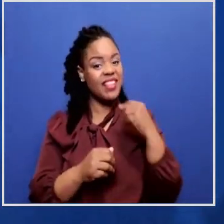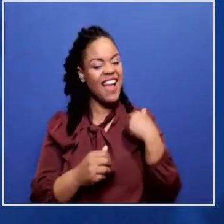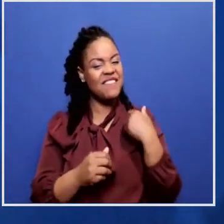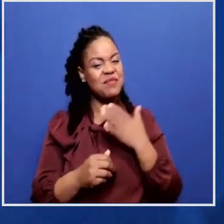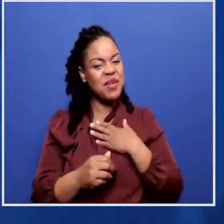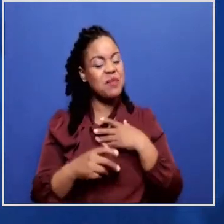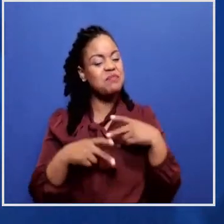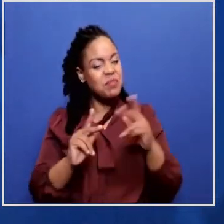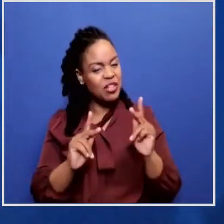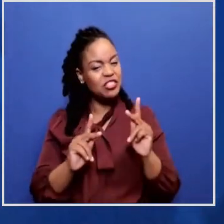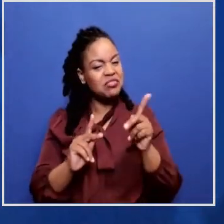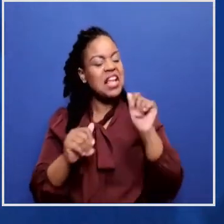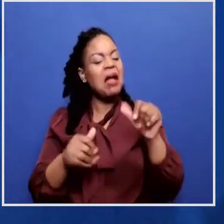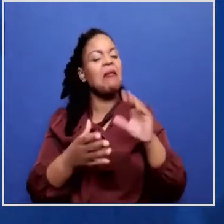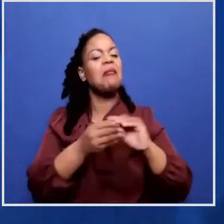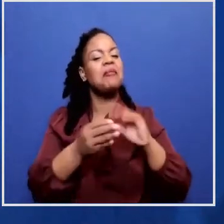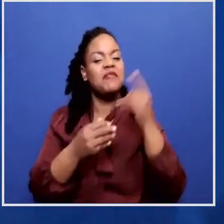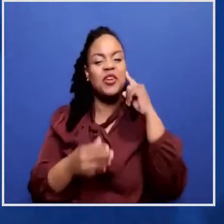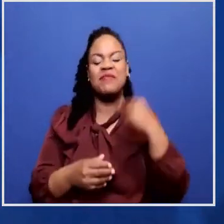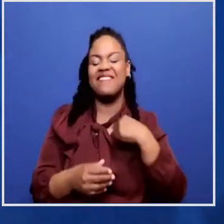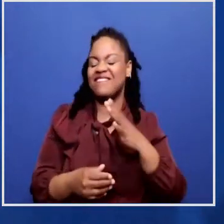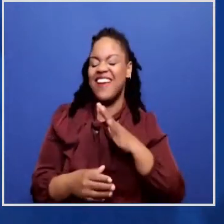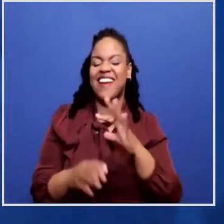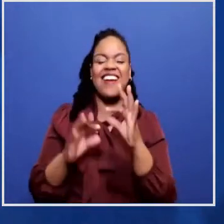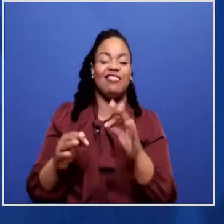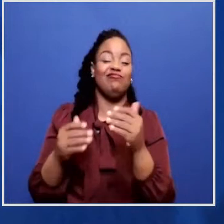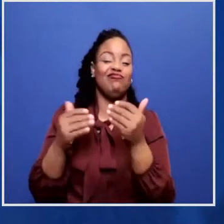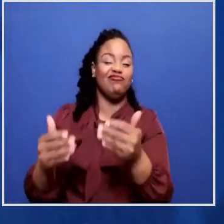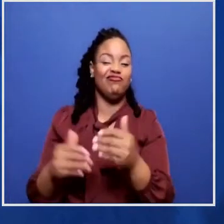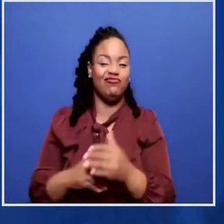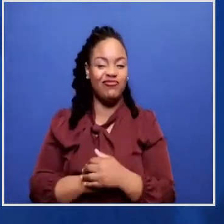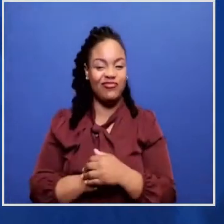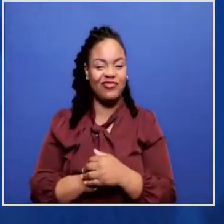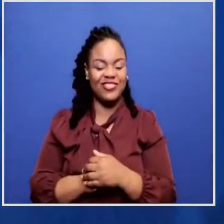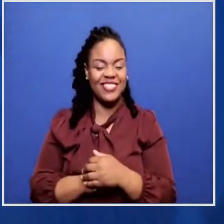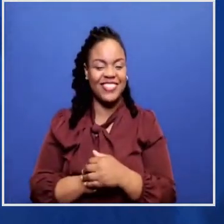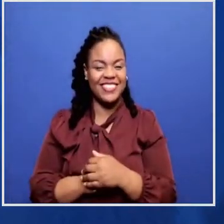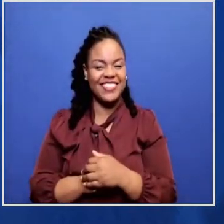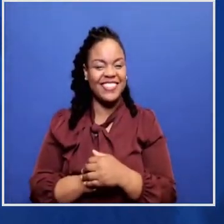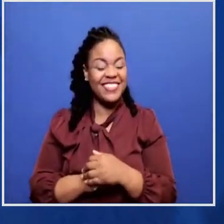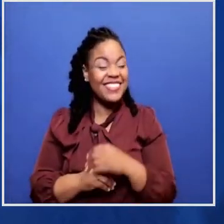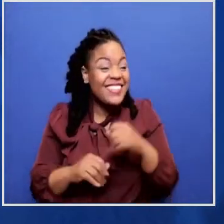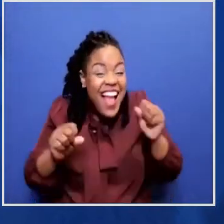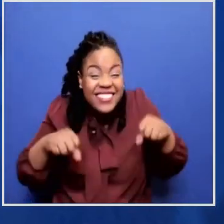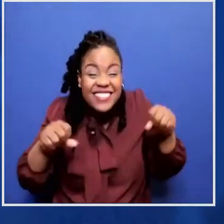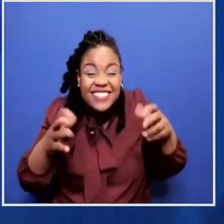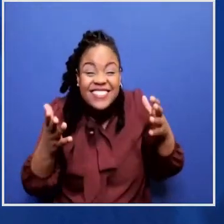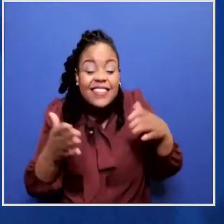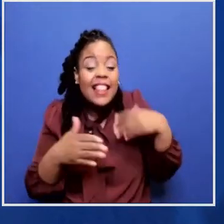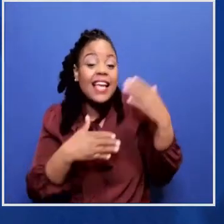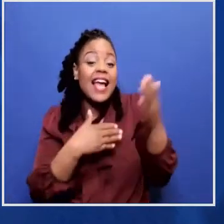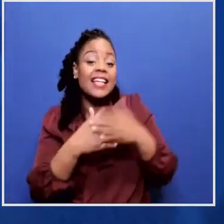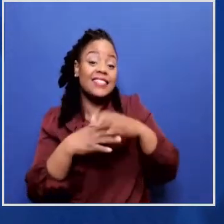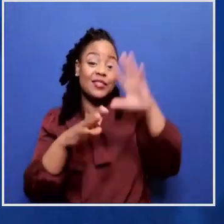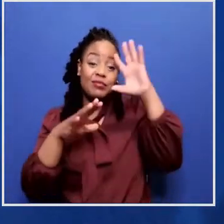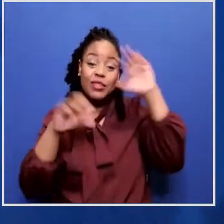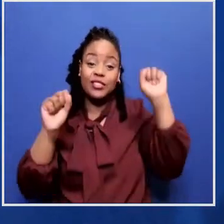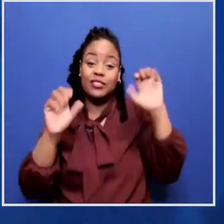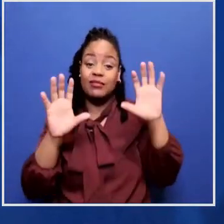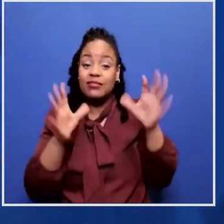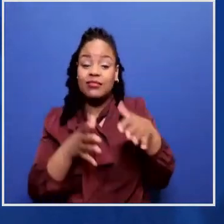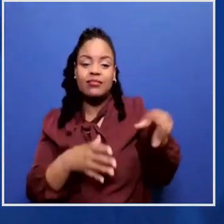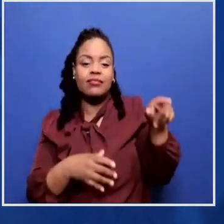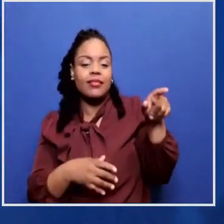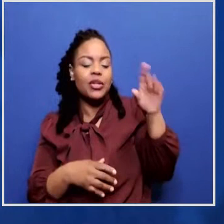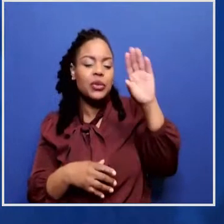SLASH HARRIS ADMINISTRATION.